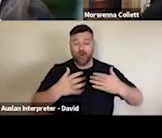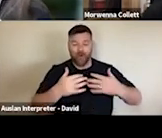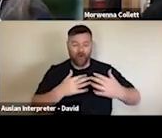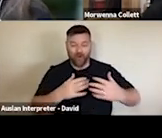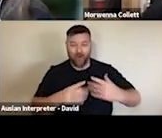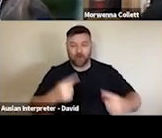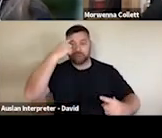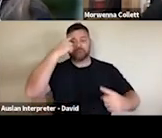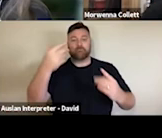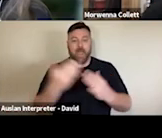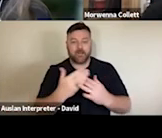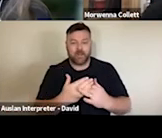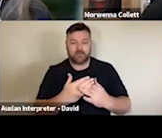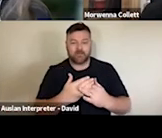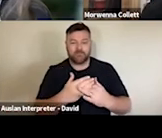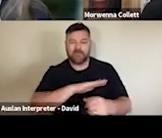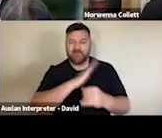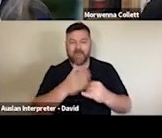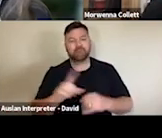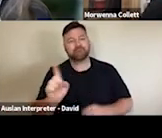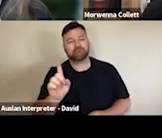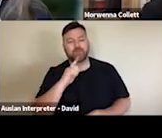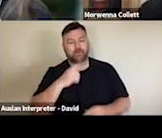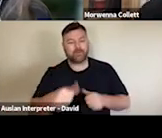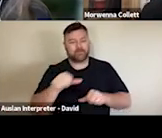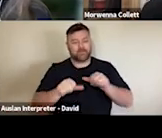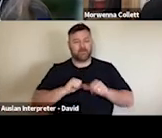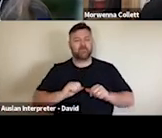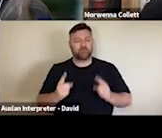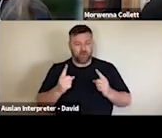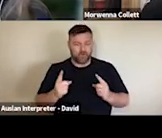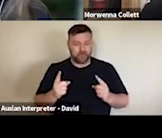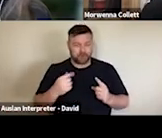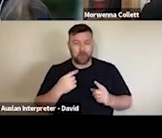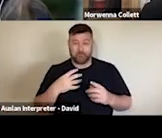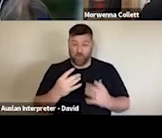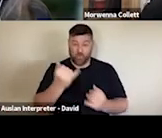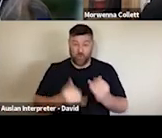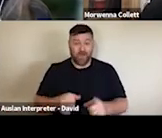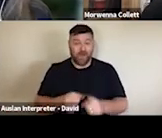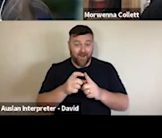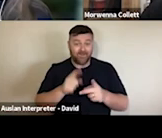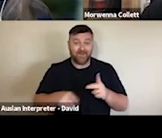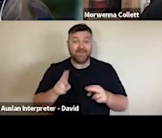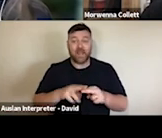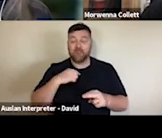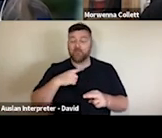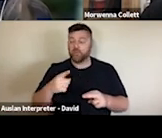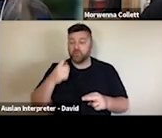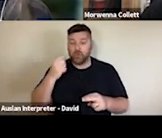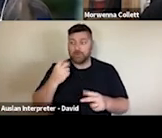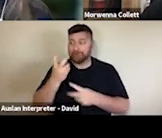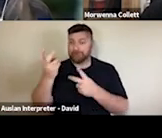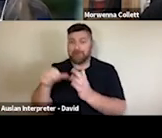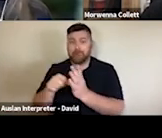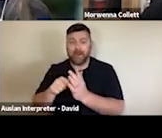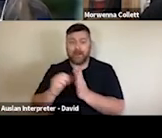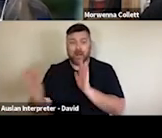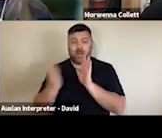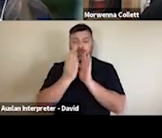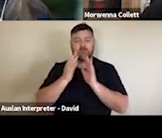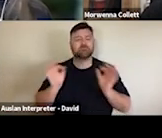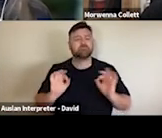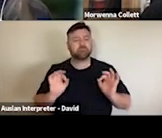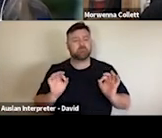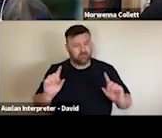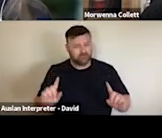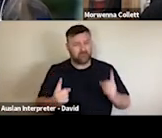So thank you so much, everyone, for joining us